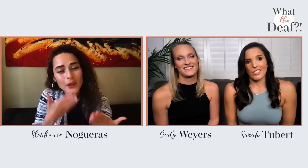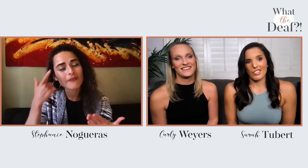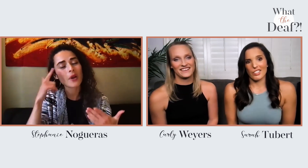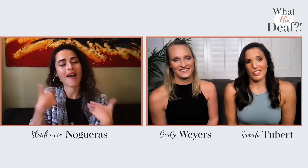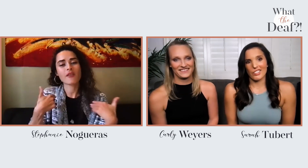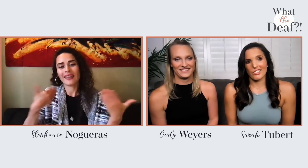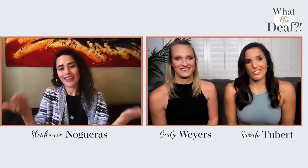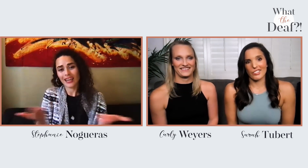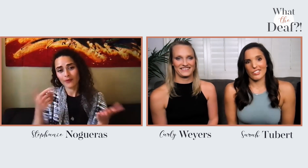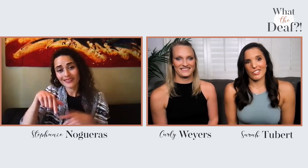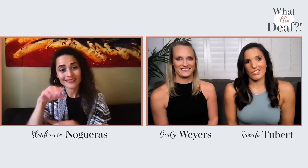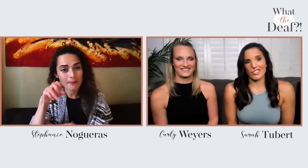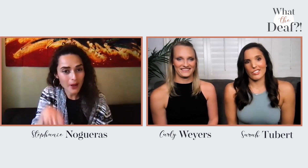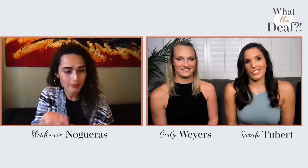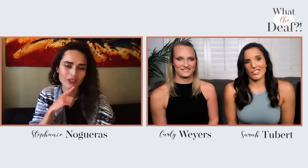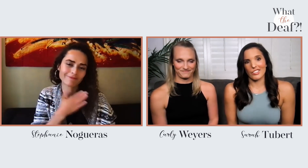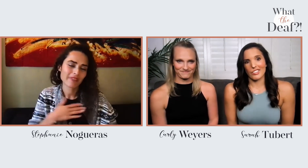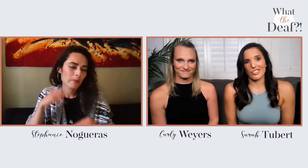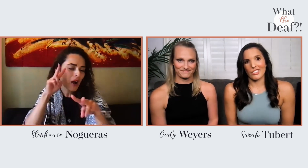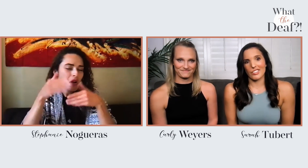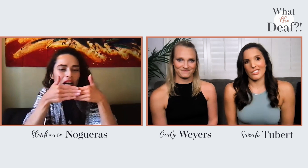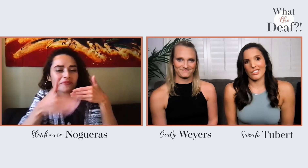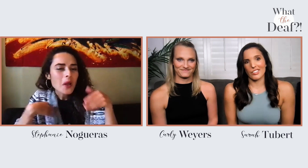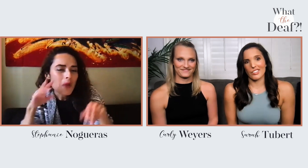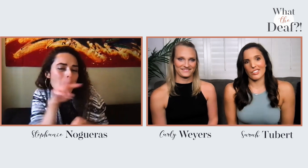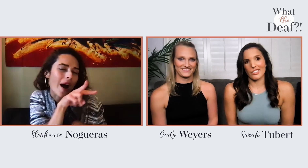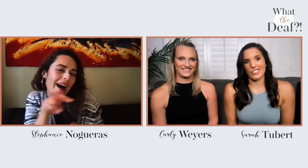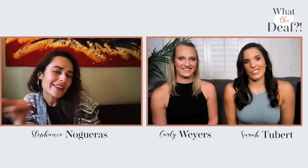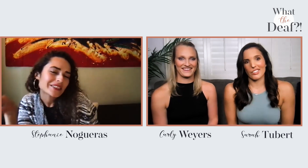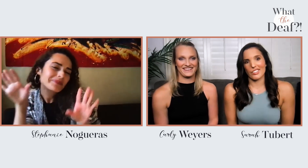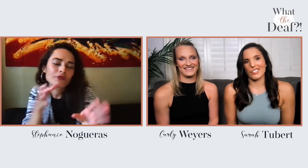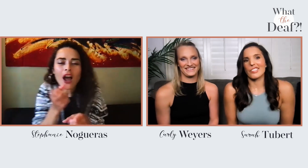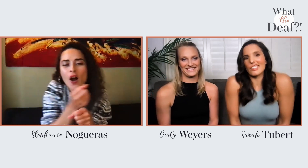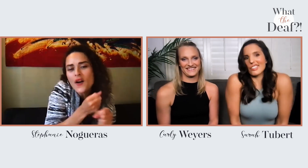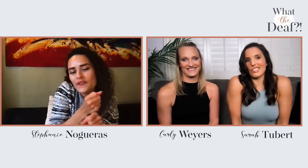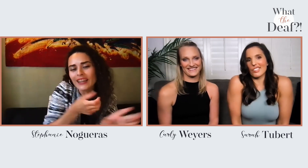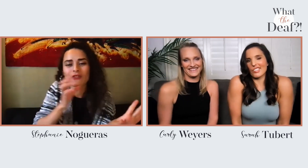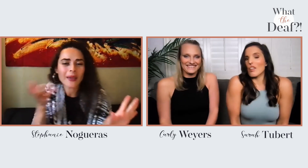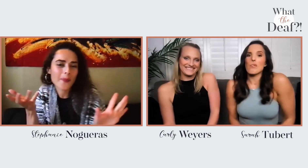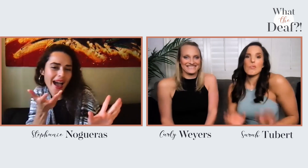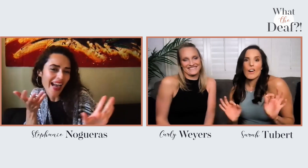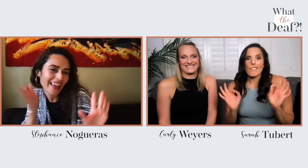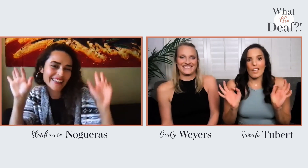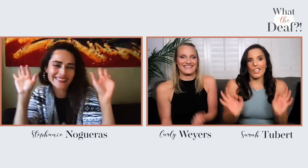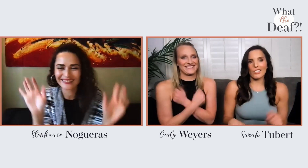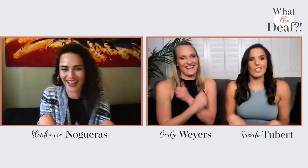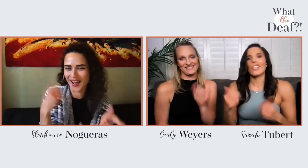Thank you, I really appreciate you both, and thank you so much for having me here today. I'm super excited to continue watching, you know, with wine or coffee like I normally do.